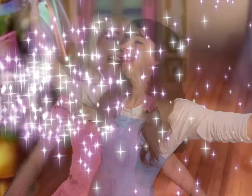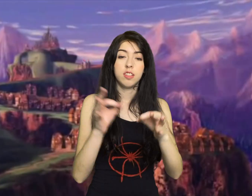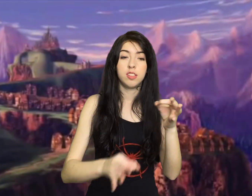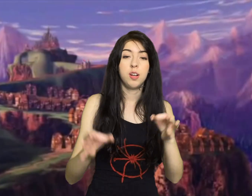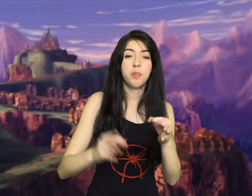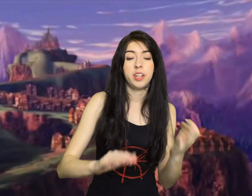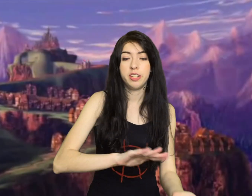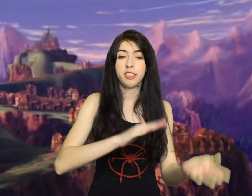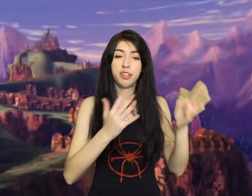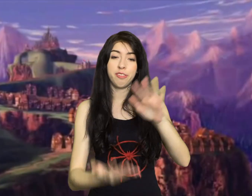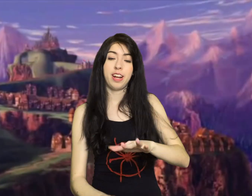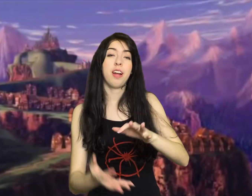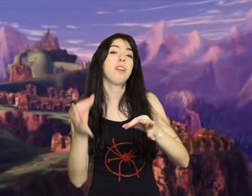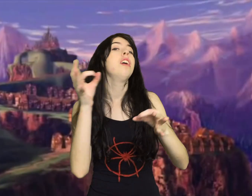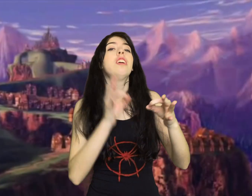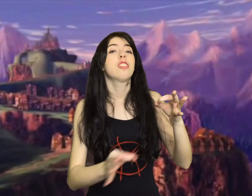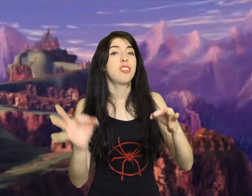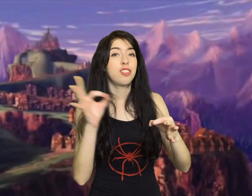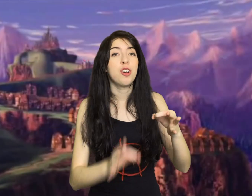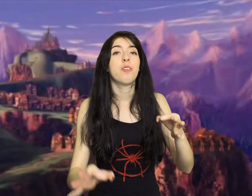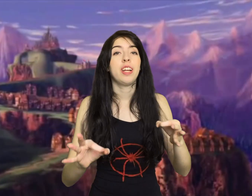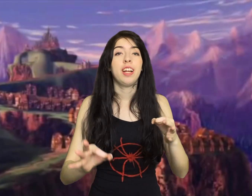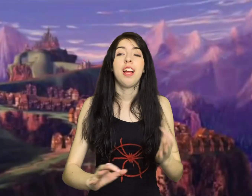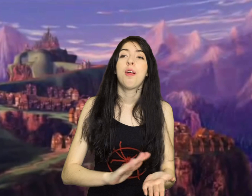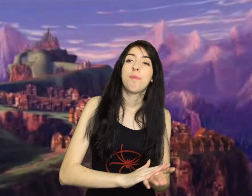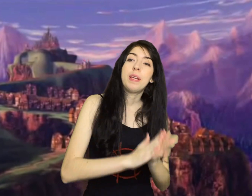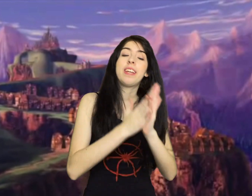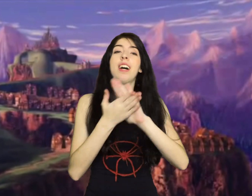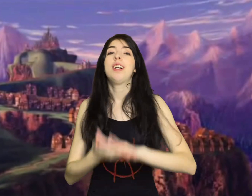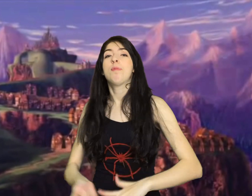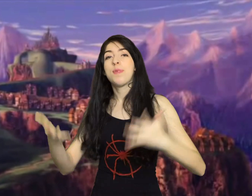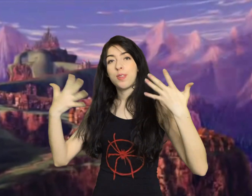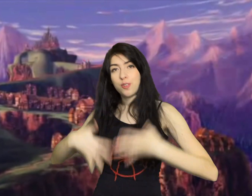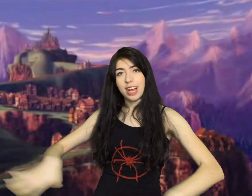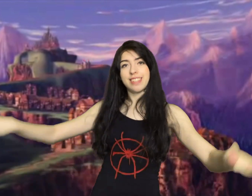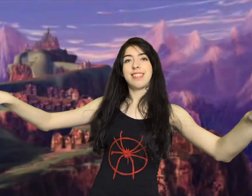SEWING TURN-AROUND SEWING BECOMES DRESS